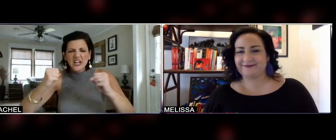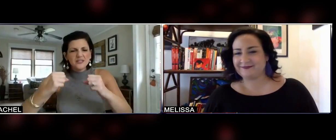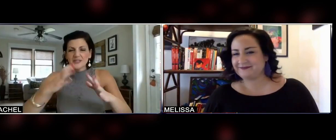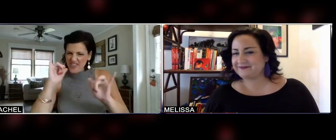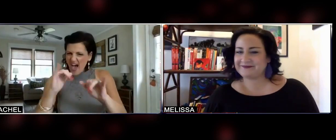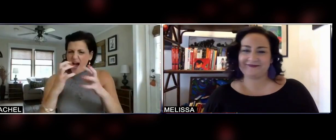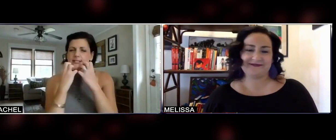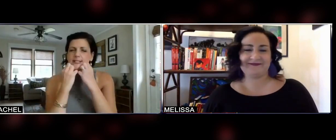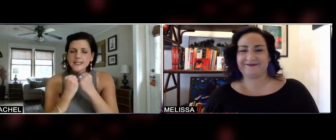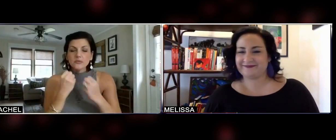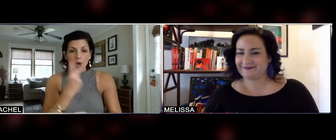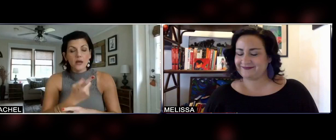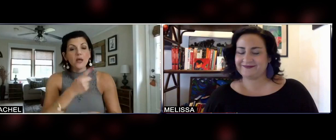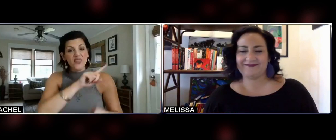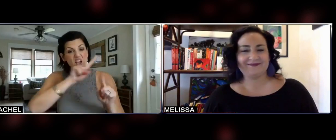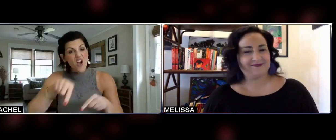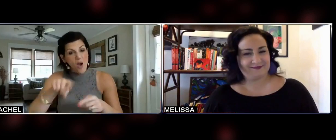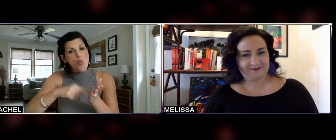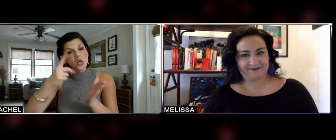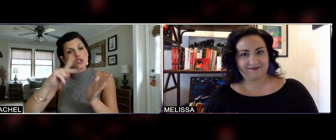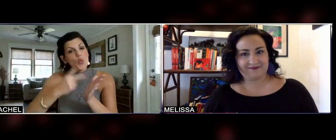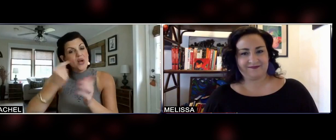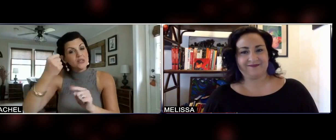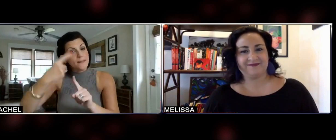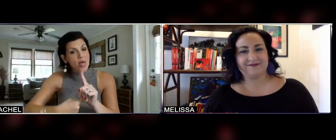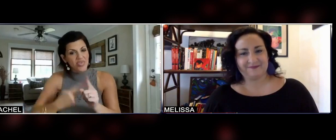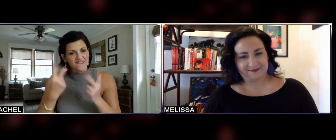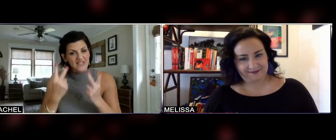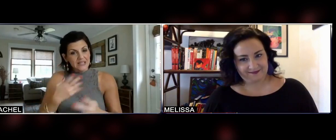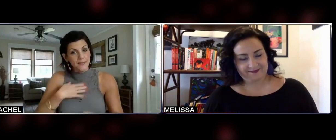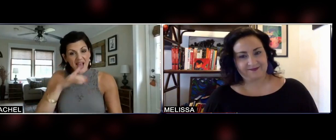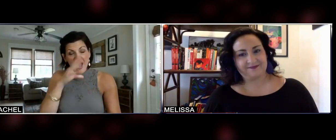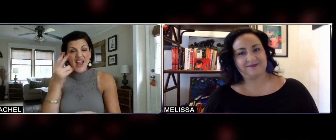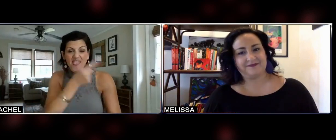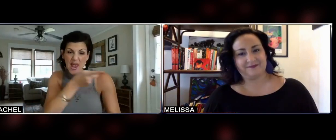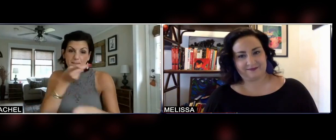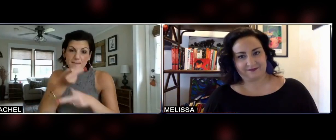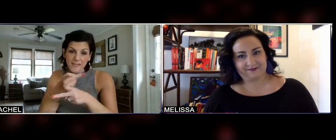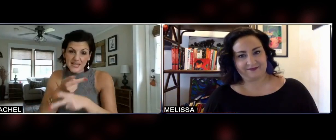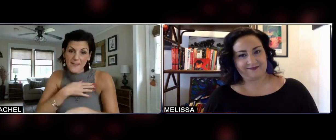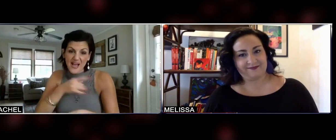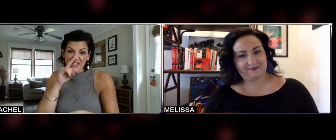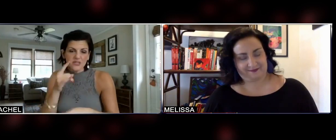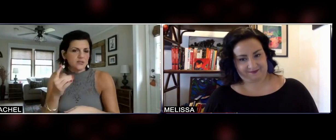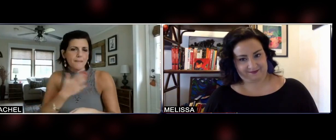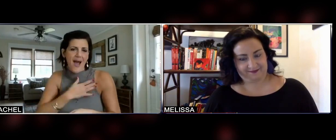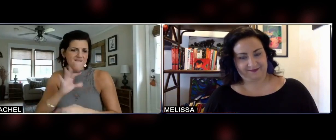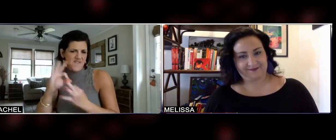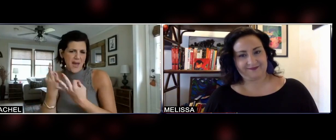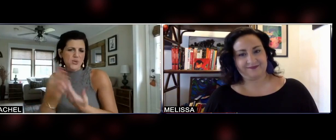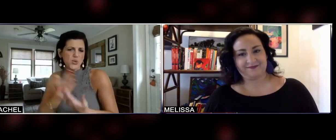They cherish this. They come to my home once or twice per month visiting or babysitting my kids.